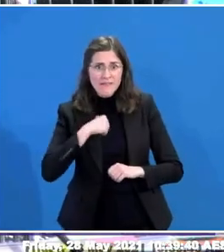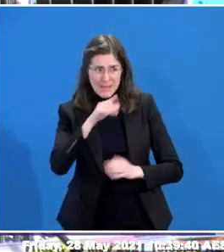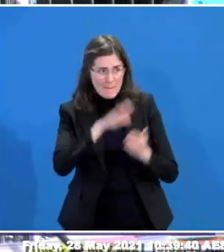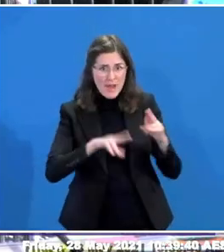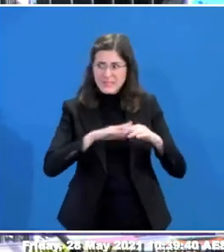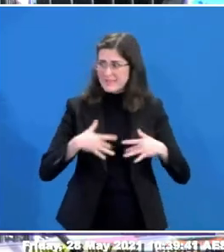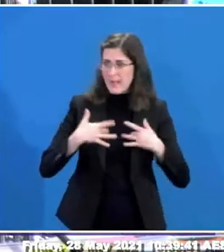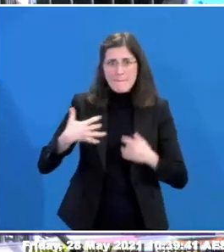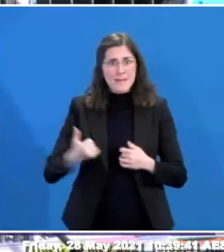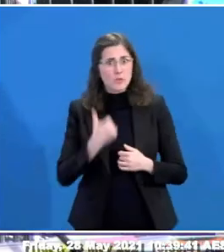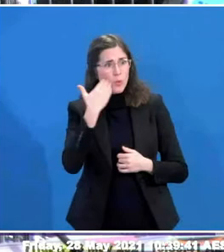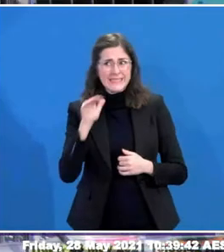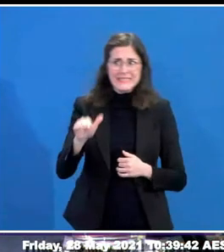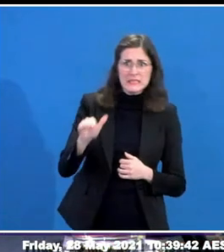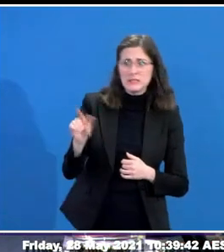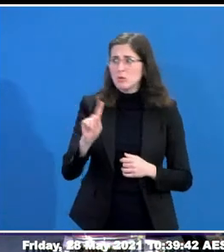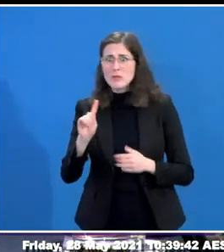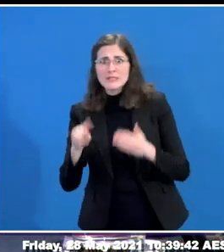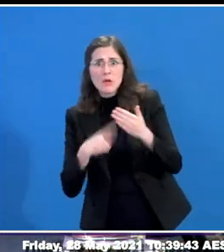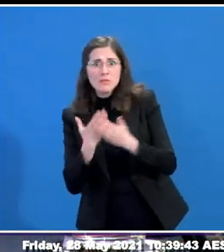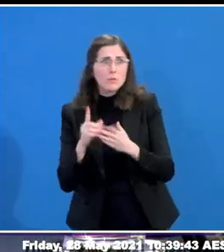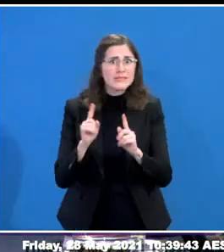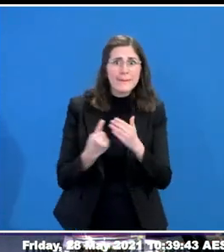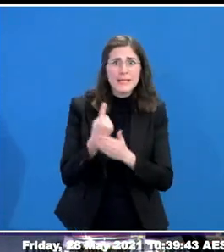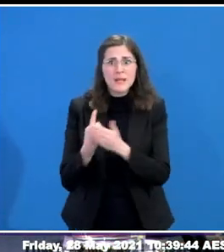check up on staff and processes? Yes, of course, absolutely.